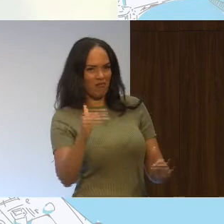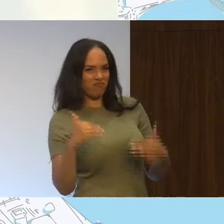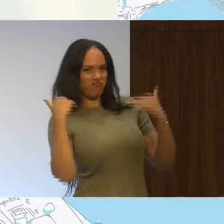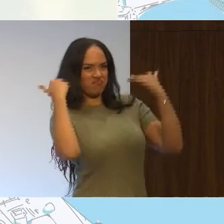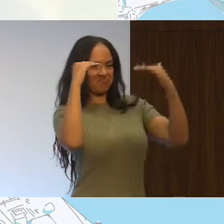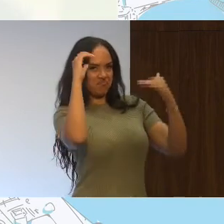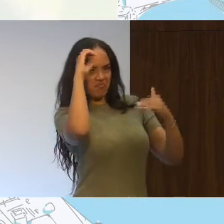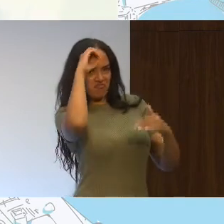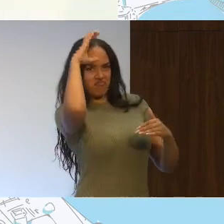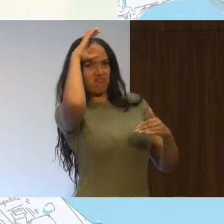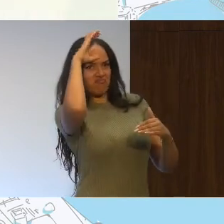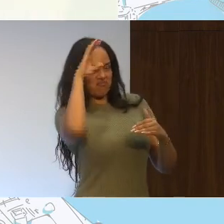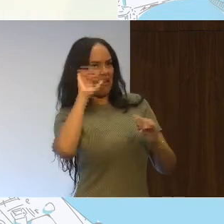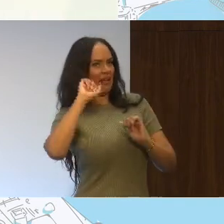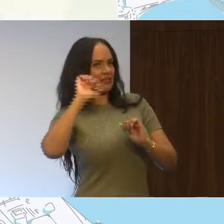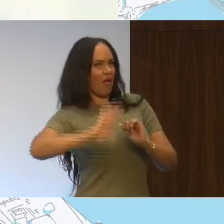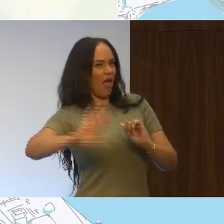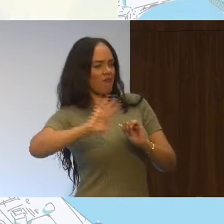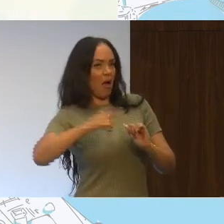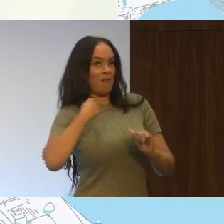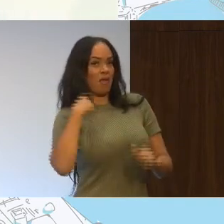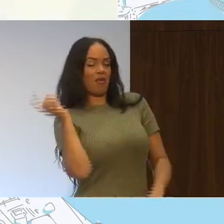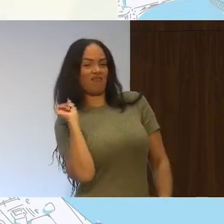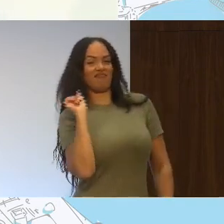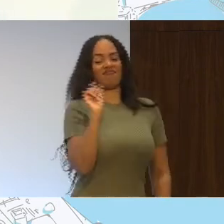I went up to him afterwards, medical student, torn shorts.